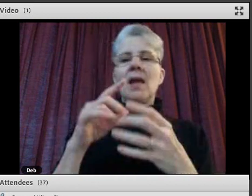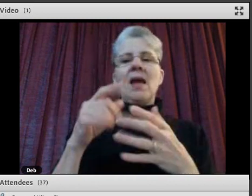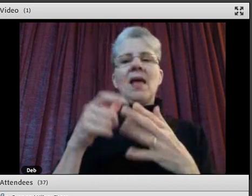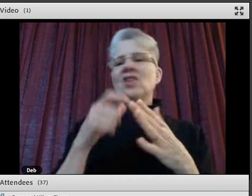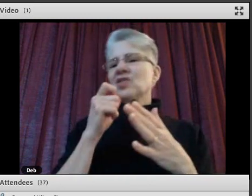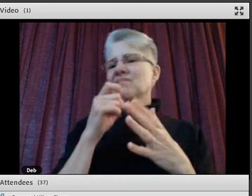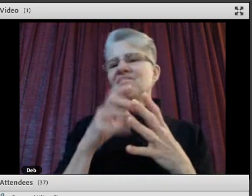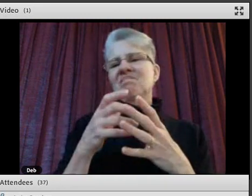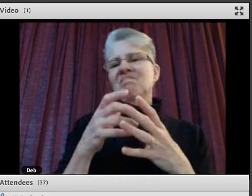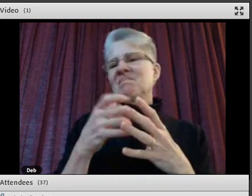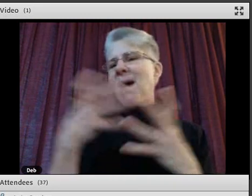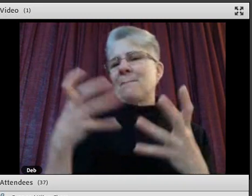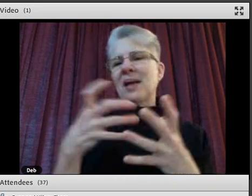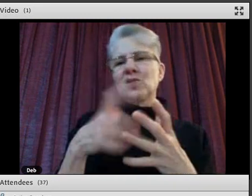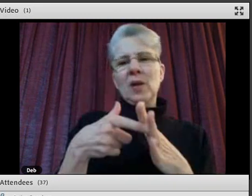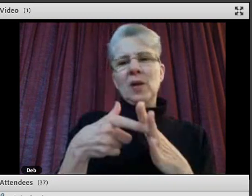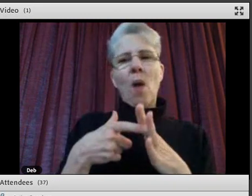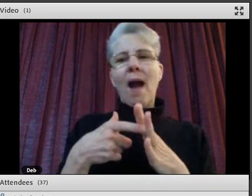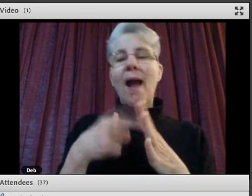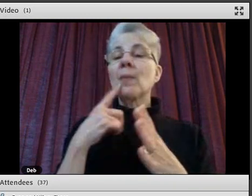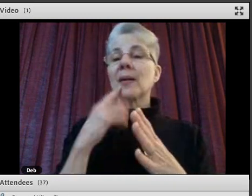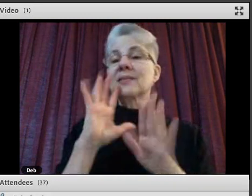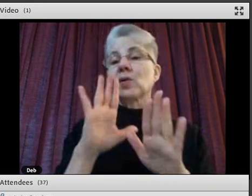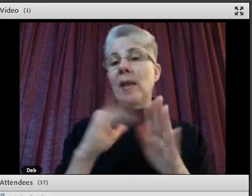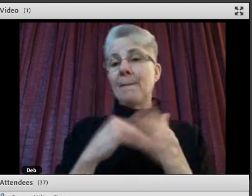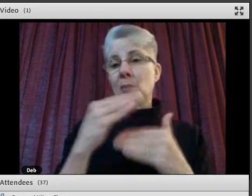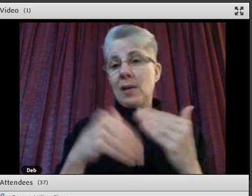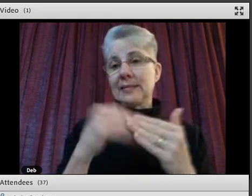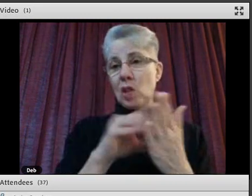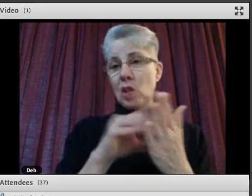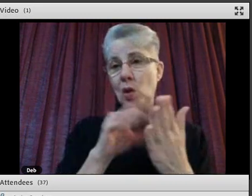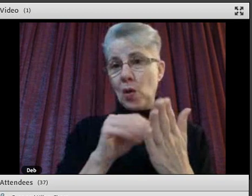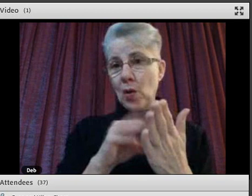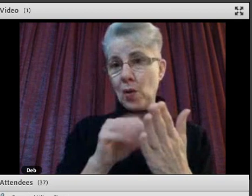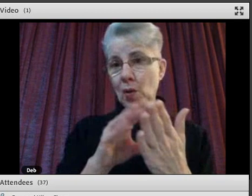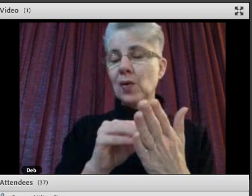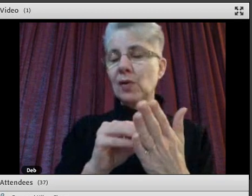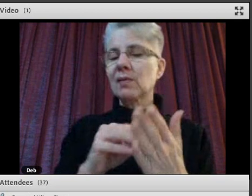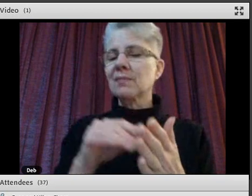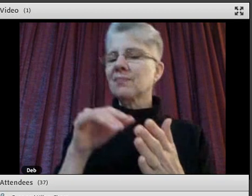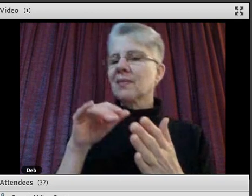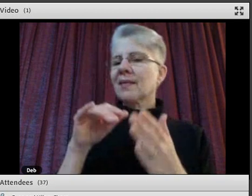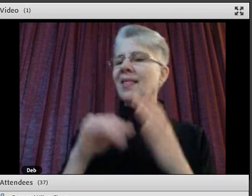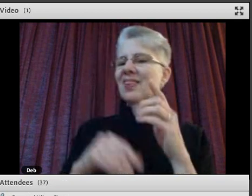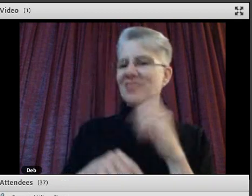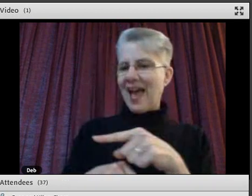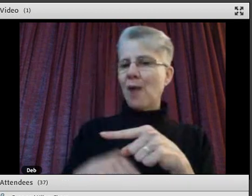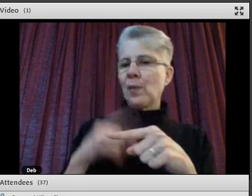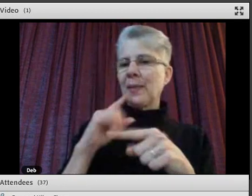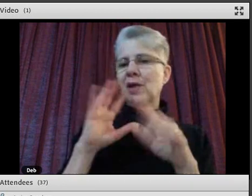And if you have a bunch of bottles laying around, then this would be a great project to use them up.